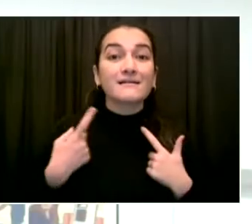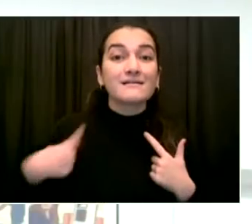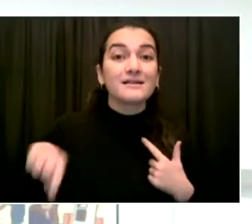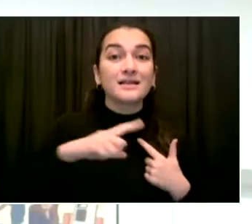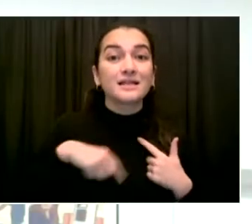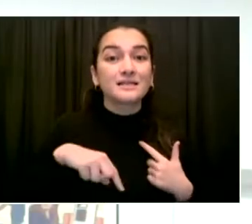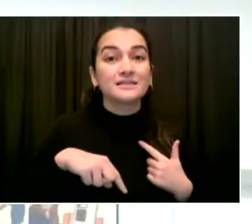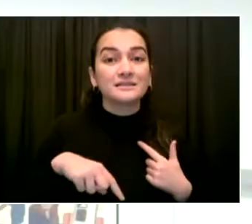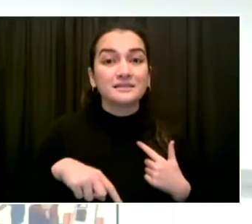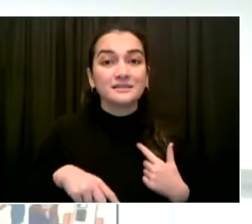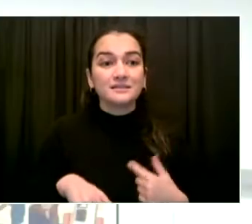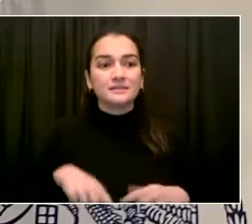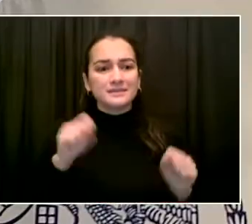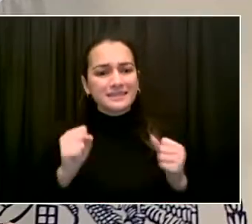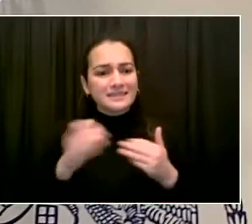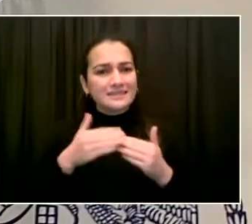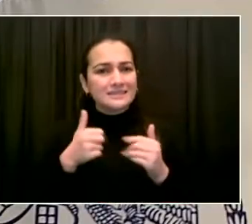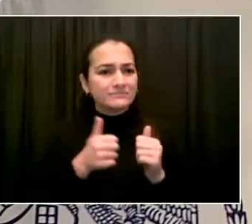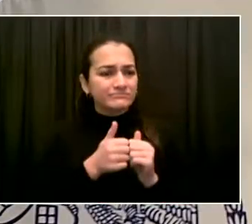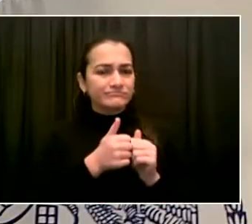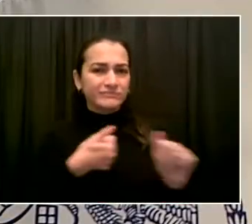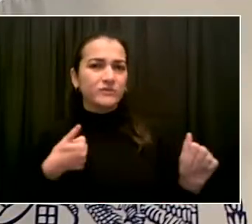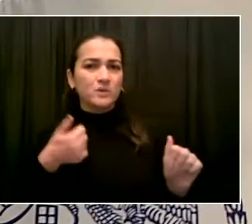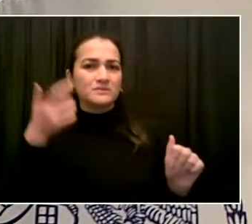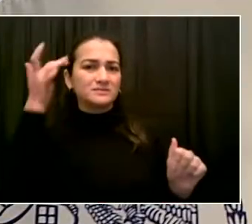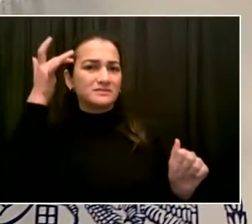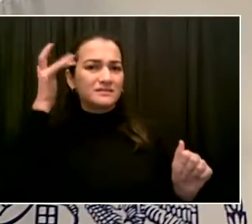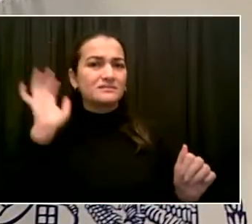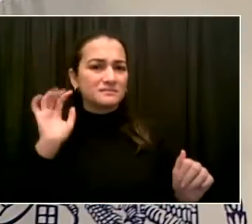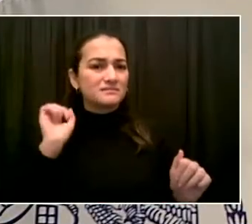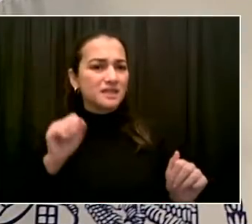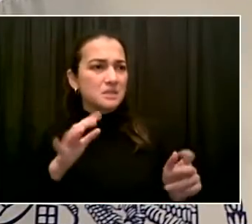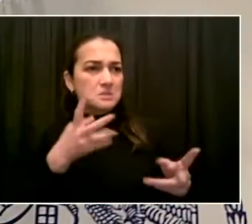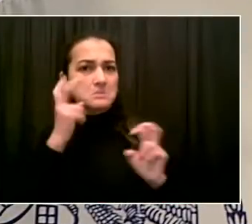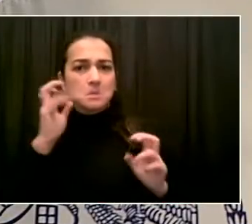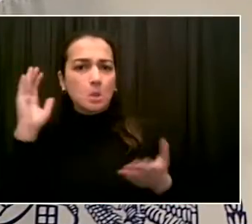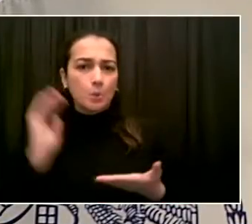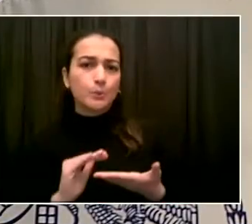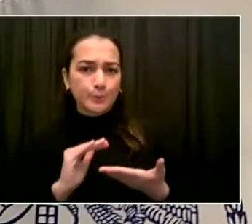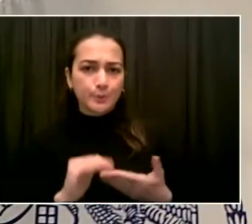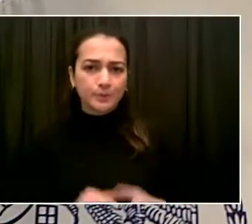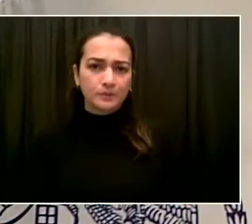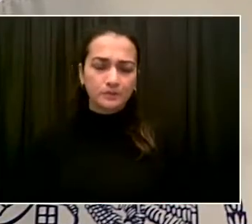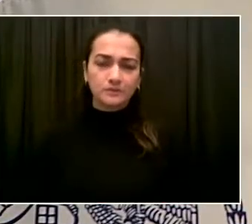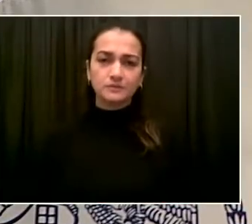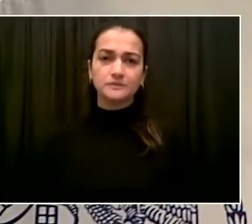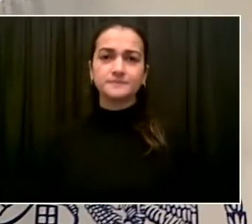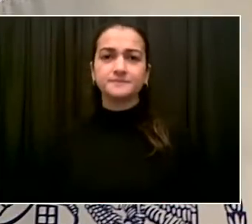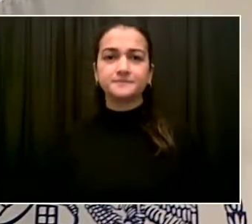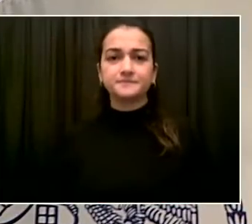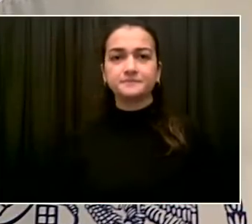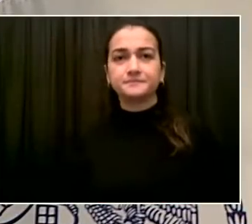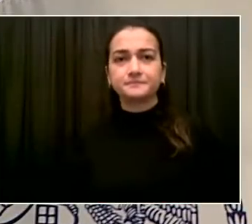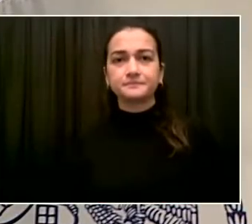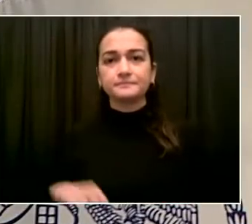SUFFERING. THAT WAS ONE THING ABOUT THAT HELPS WITH THE